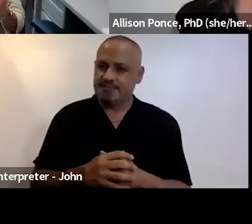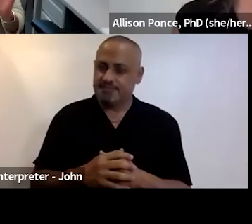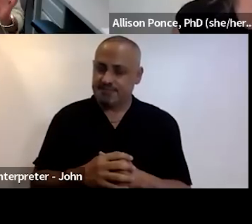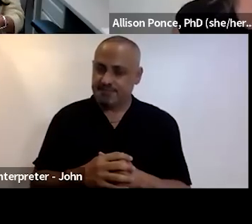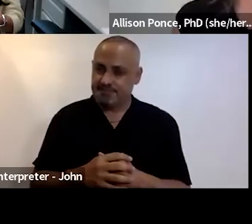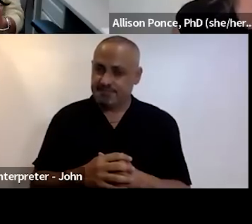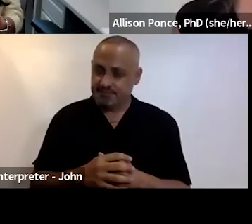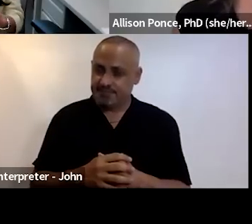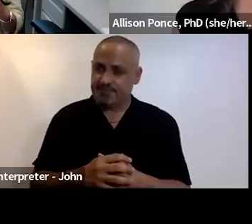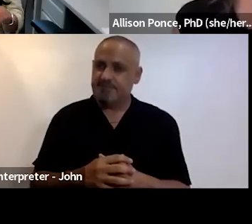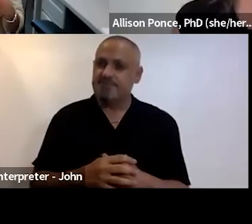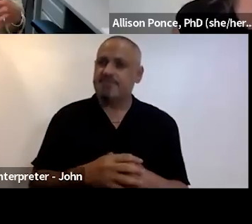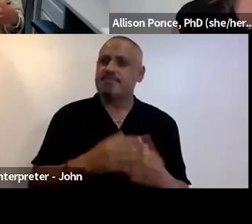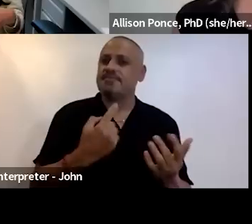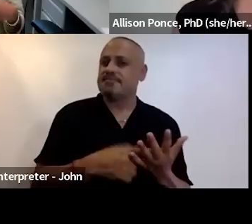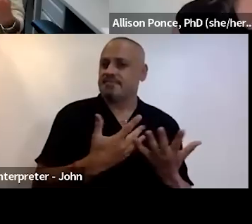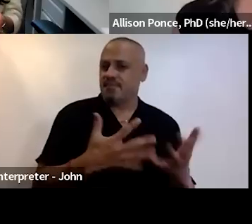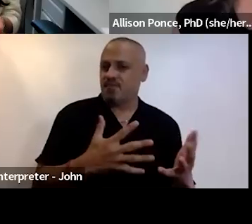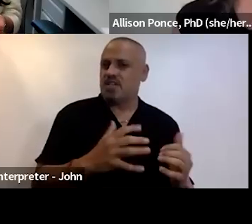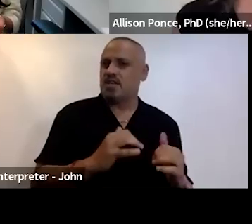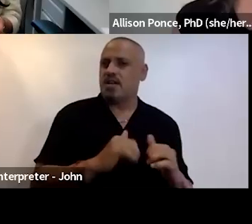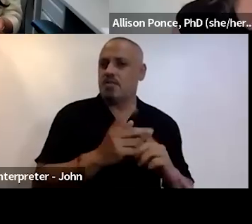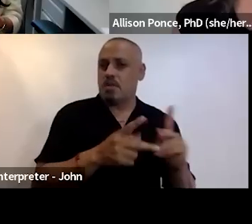So we talked a lot about how people themselves